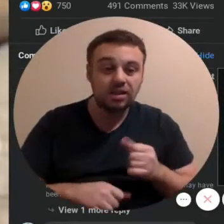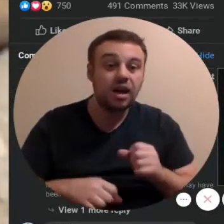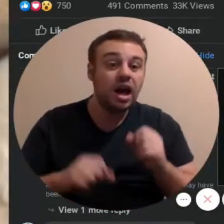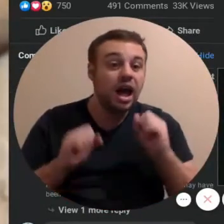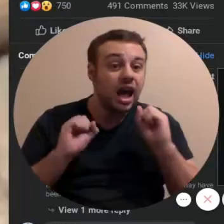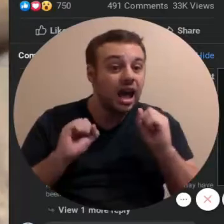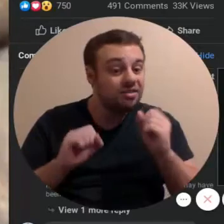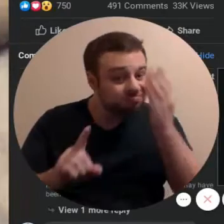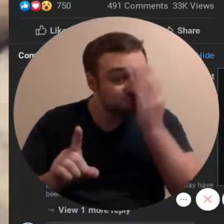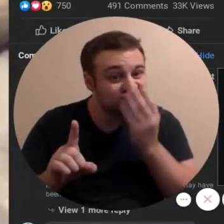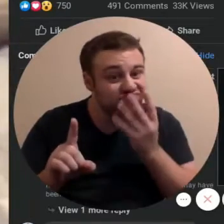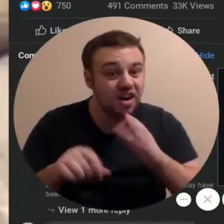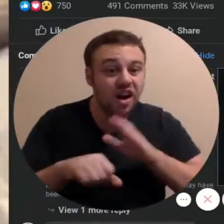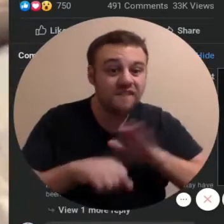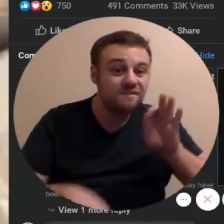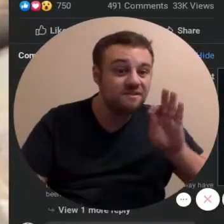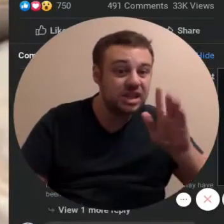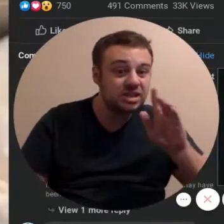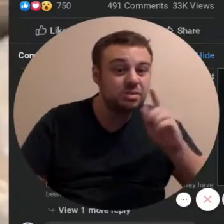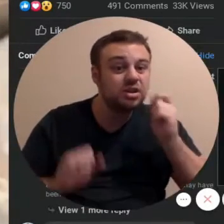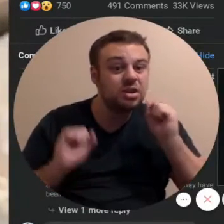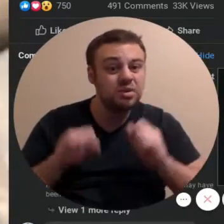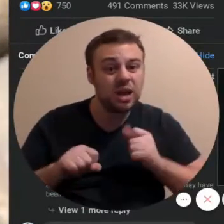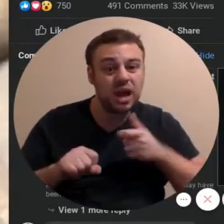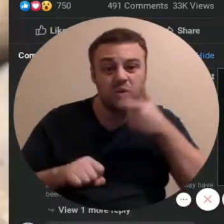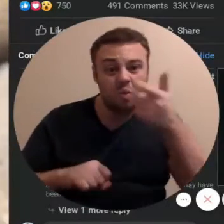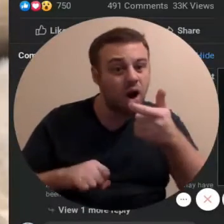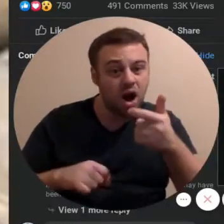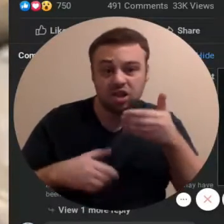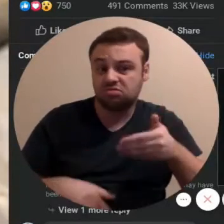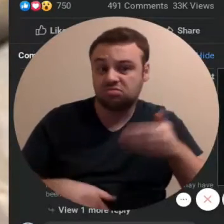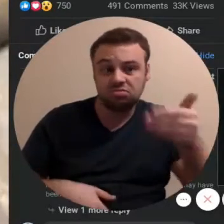Facebook pretty much for forever. You could also find our field trips on our